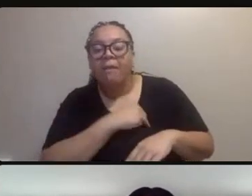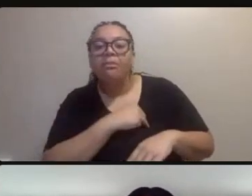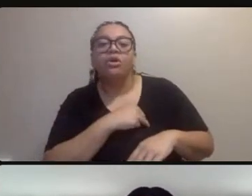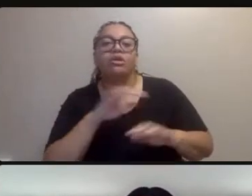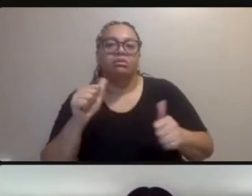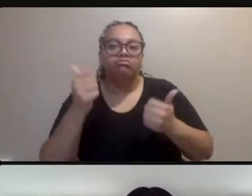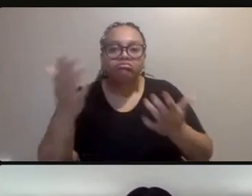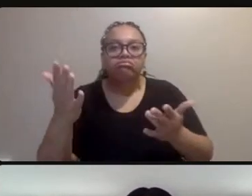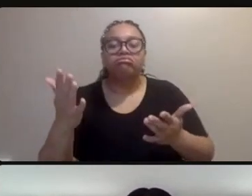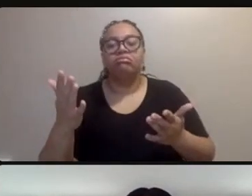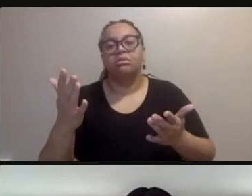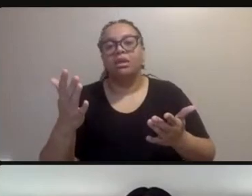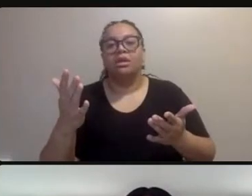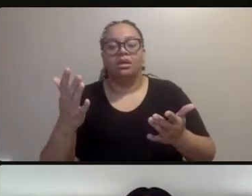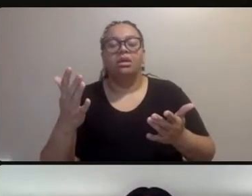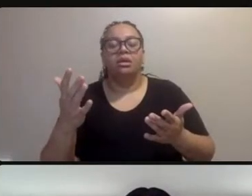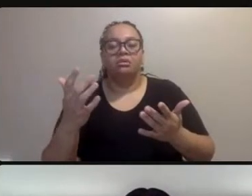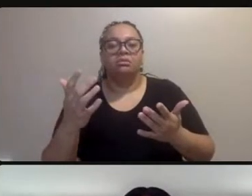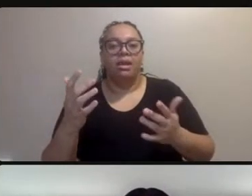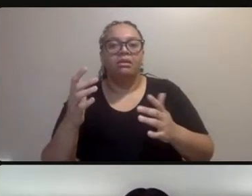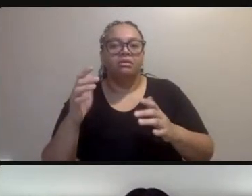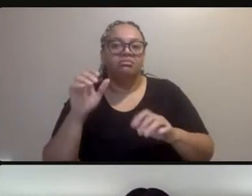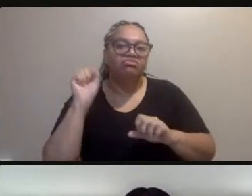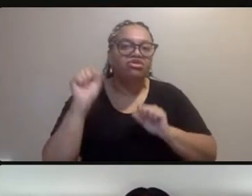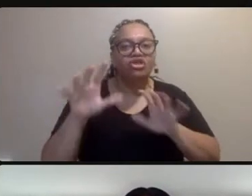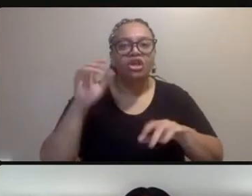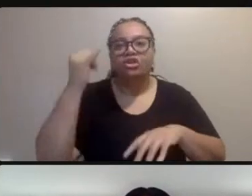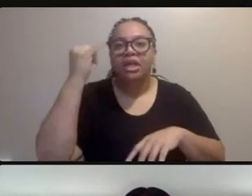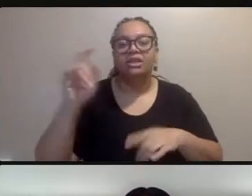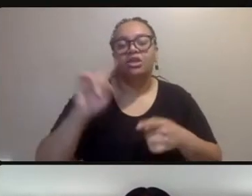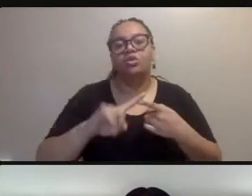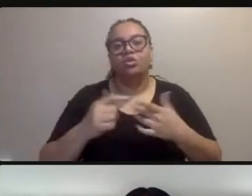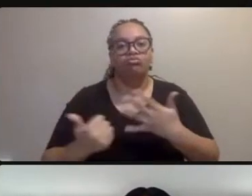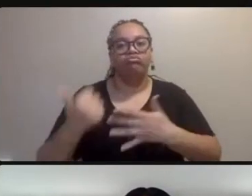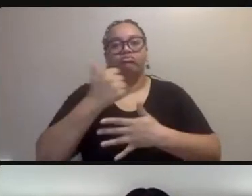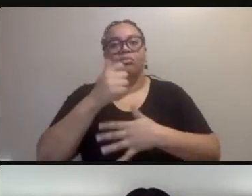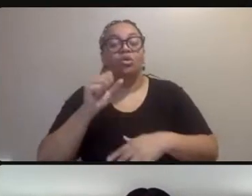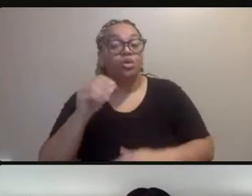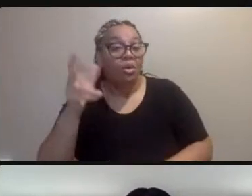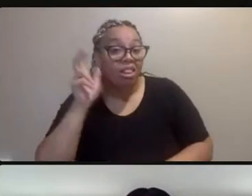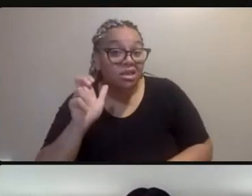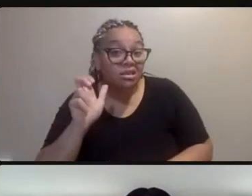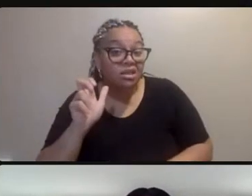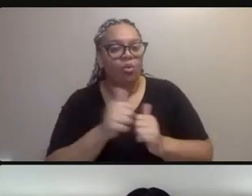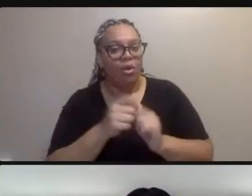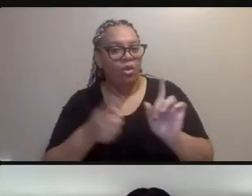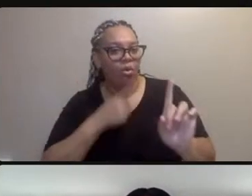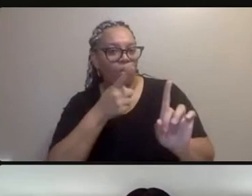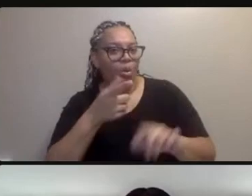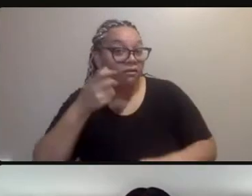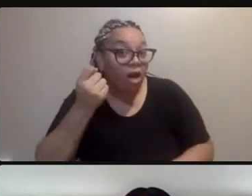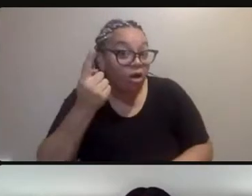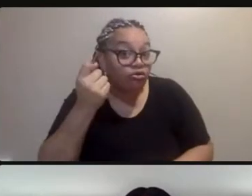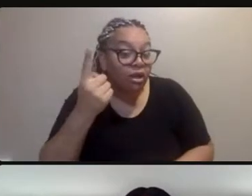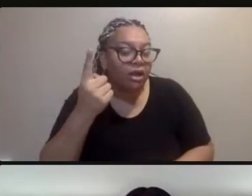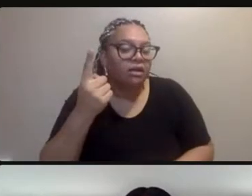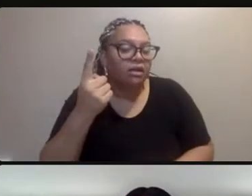AND STUDENTS COMMUNITY MEMBERS AND MAKES SUGGESTIONS AND